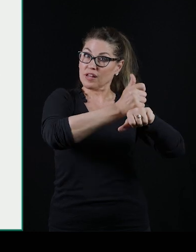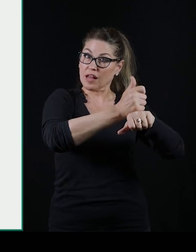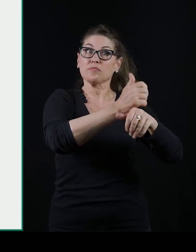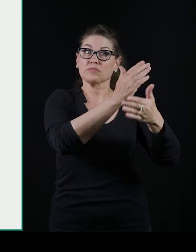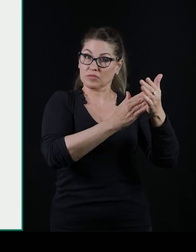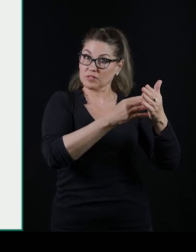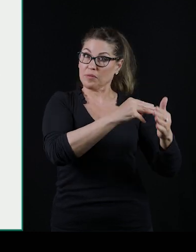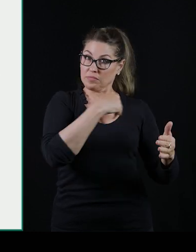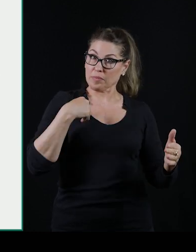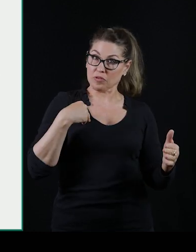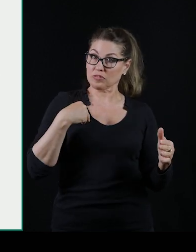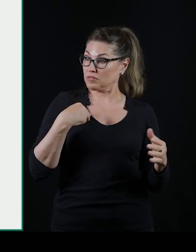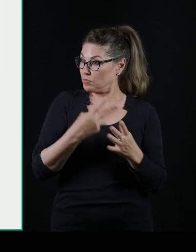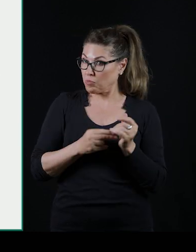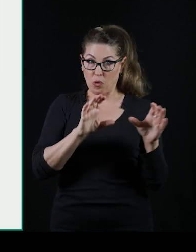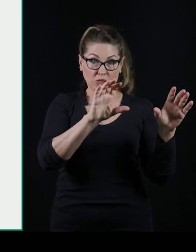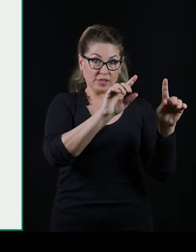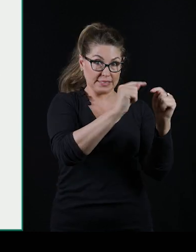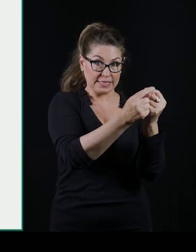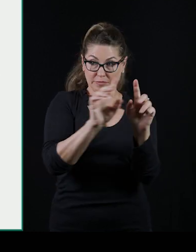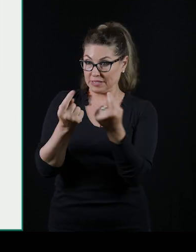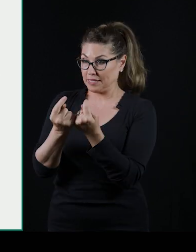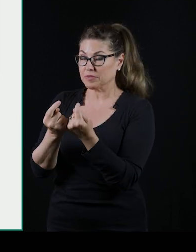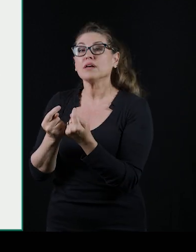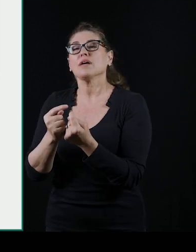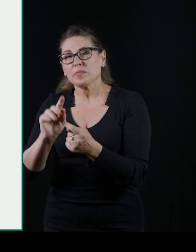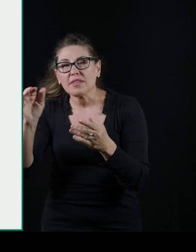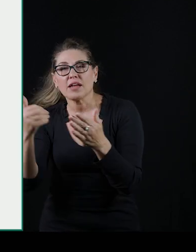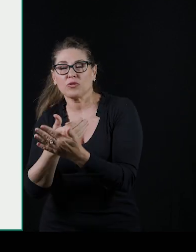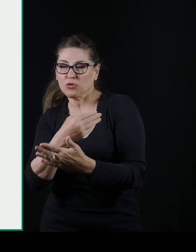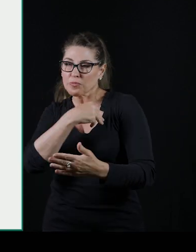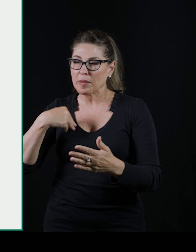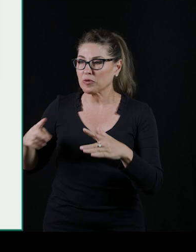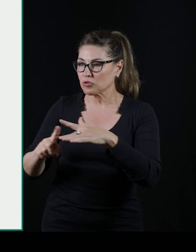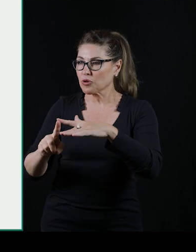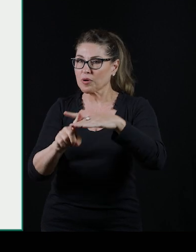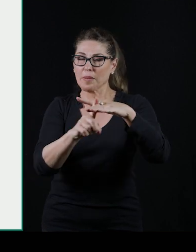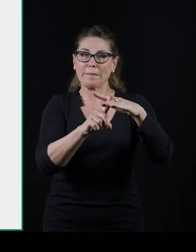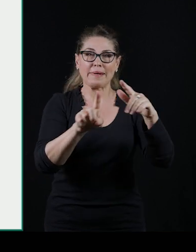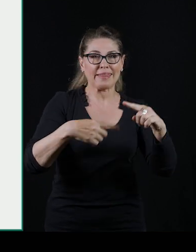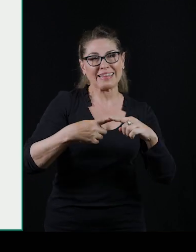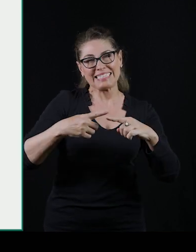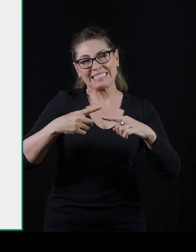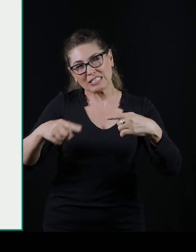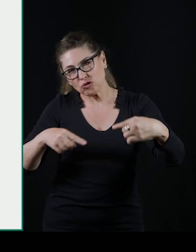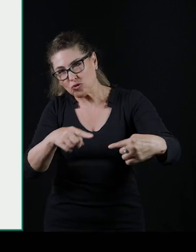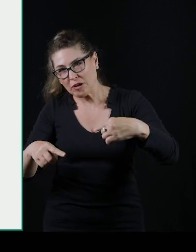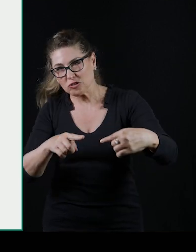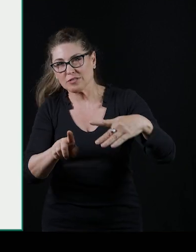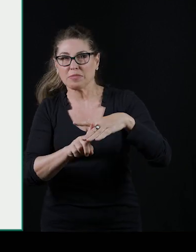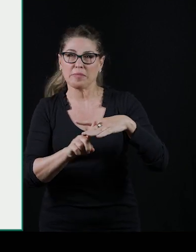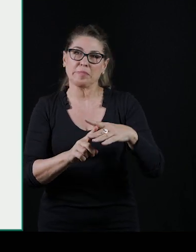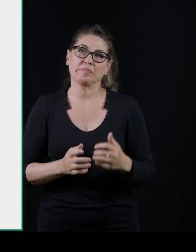between some members of the teams, but as new members of the team arrived on either side not all of that Goodwill was always inherited.